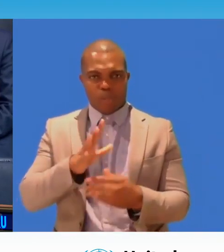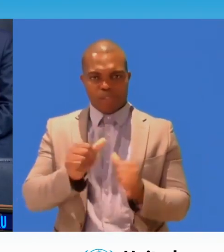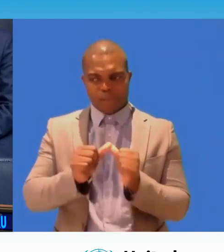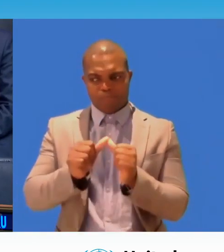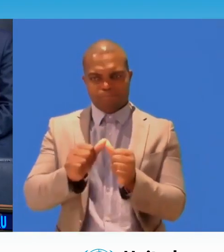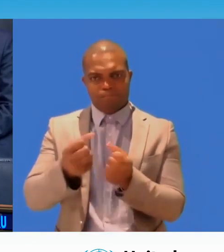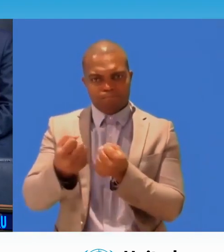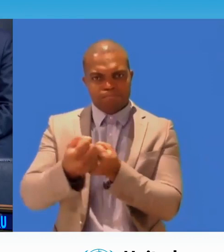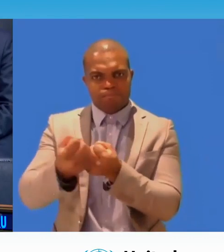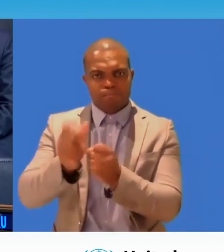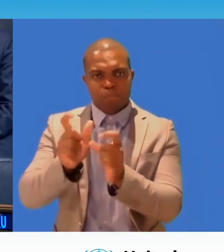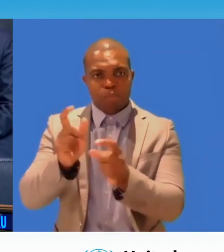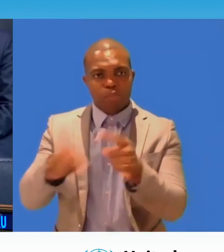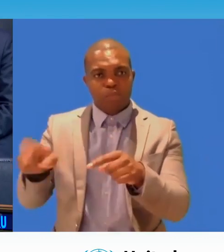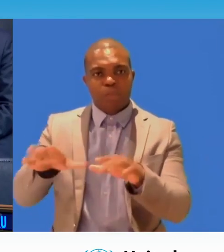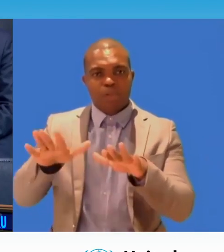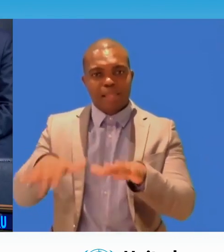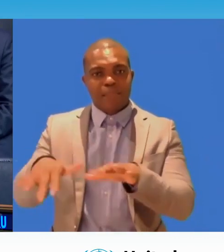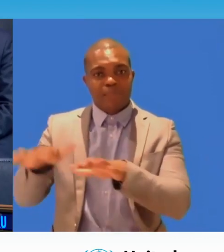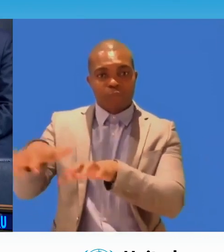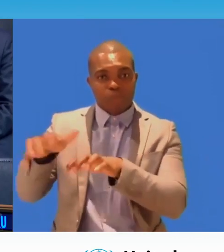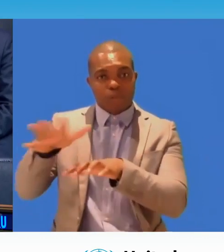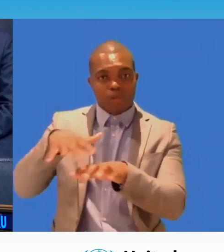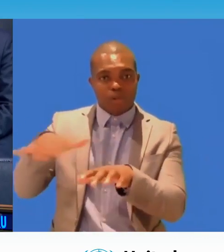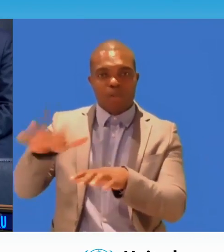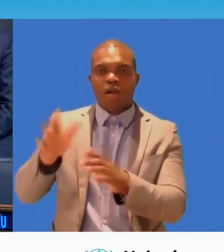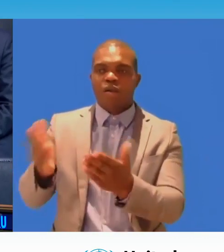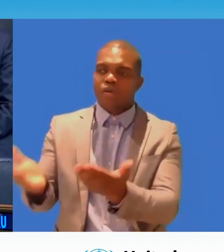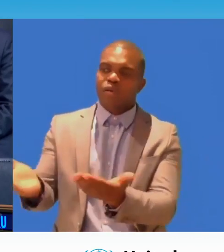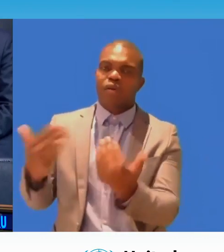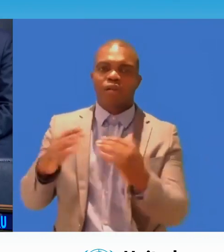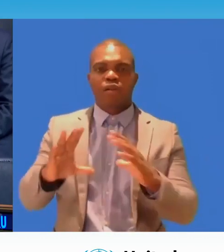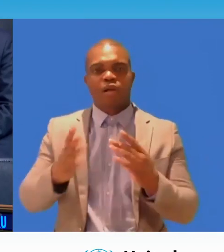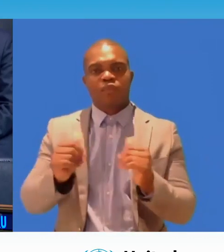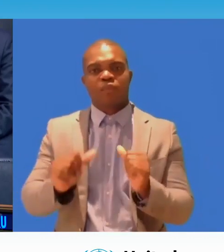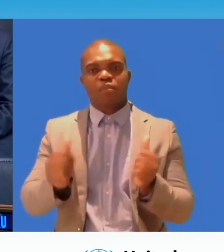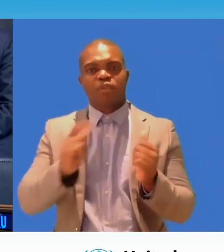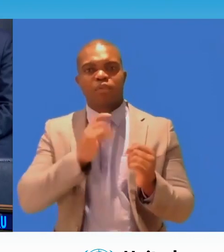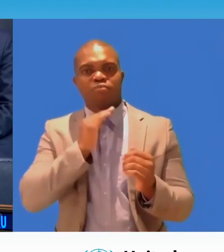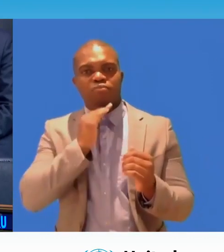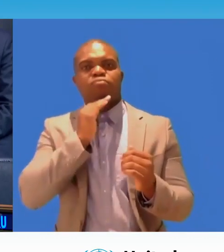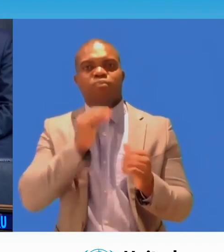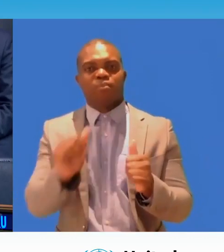in policym as well as social cultural and economic spaires let us commit to